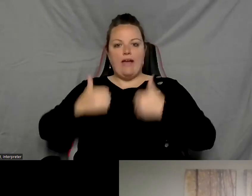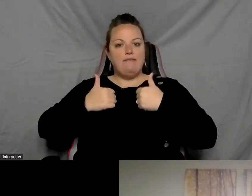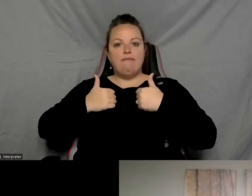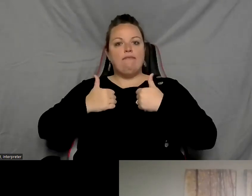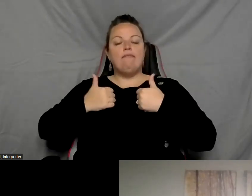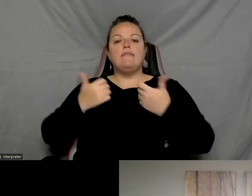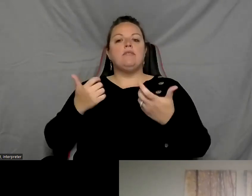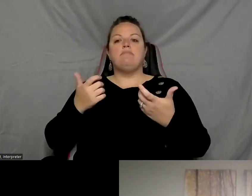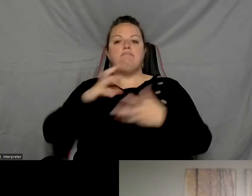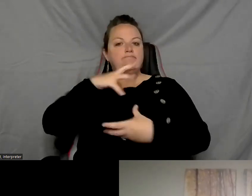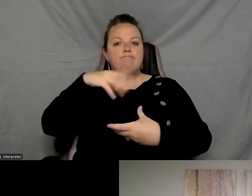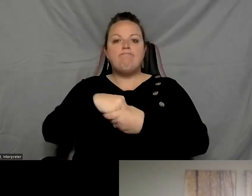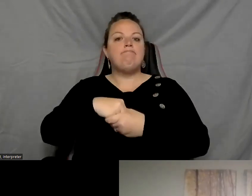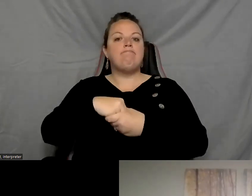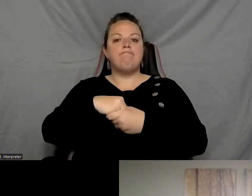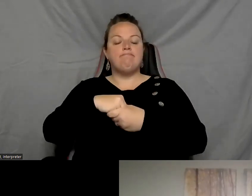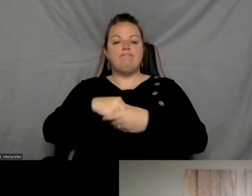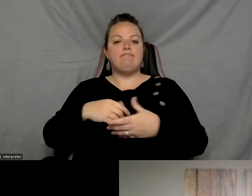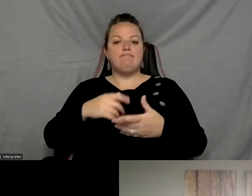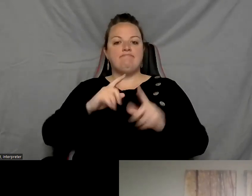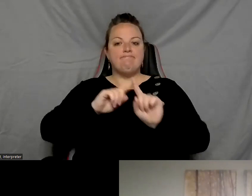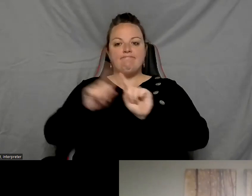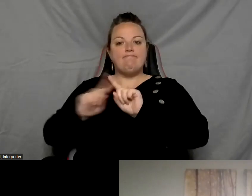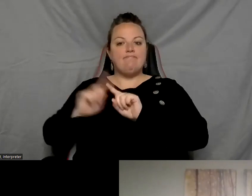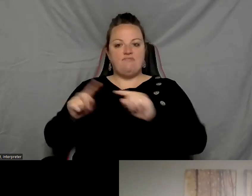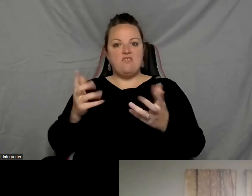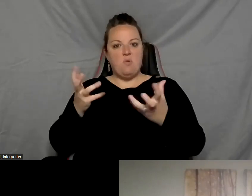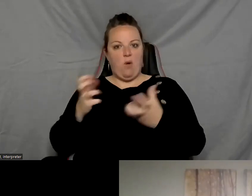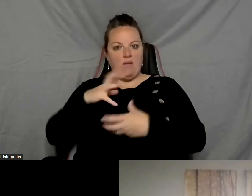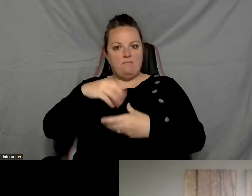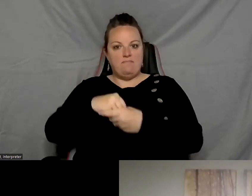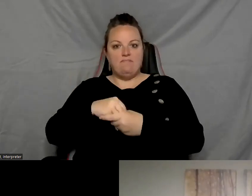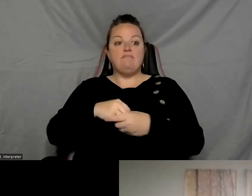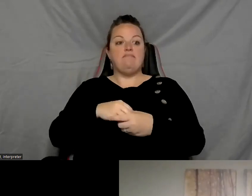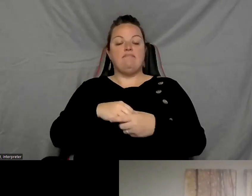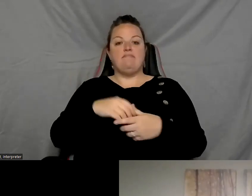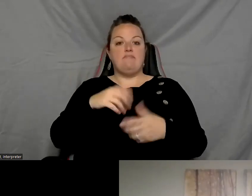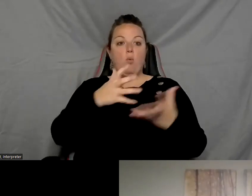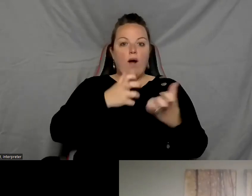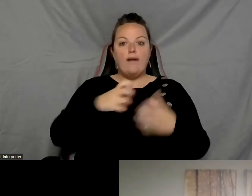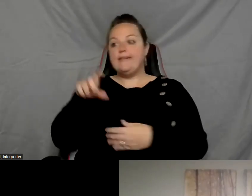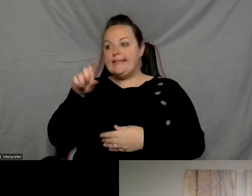To participate in the things that they want and need to do through therapeutic use of